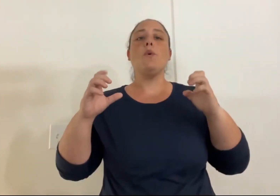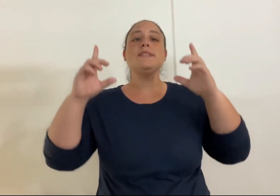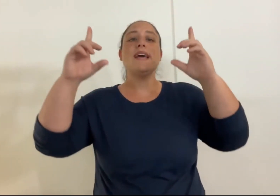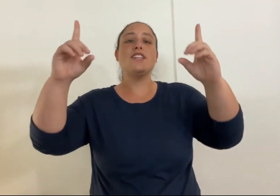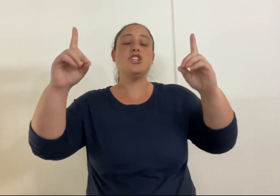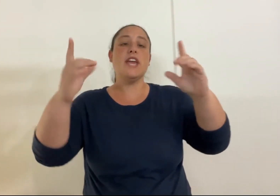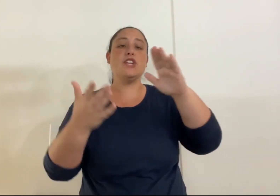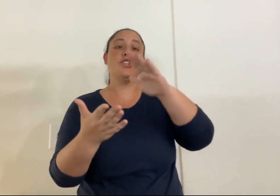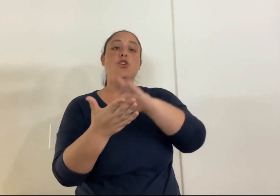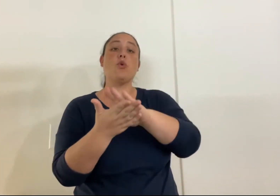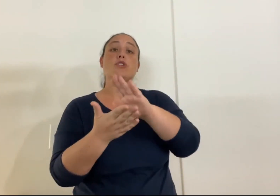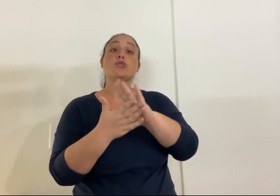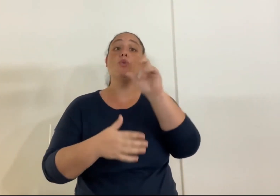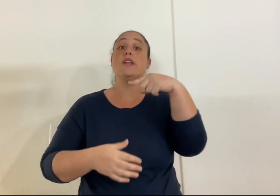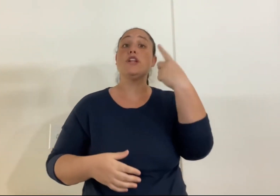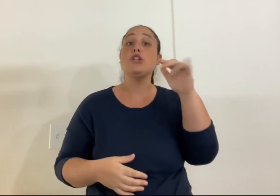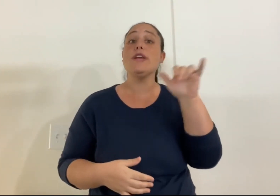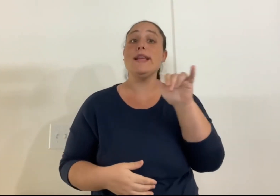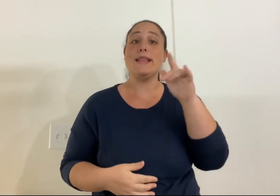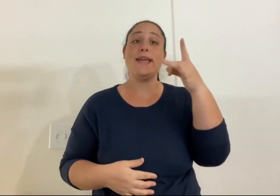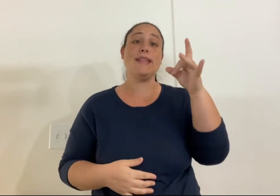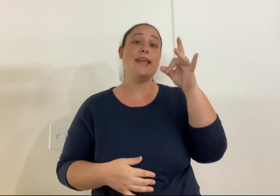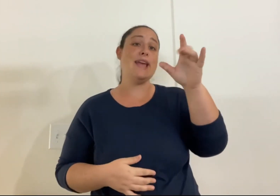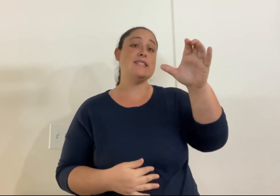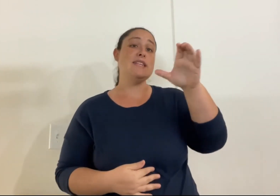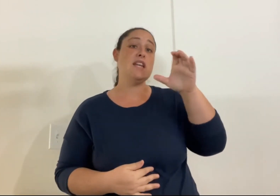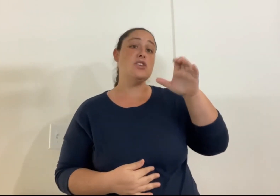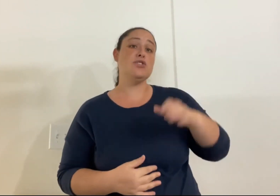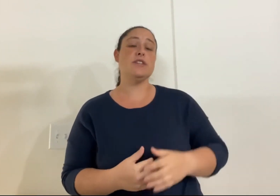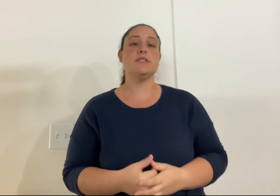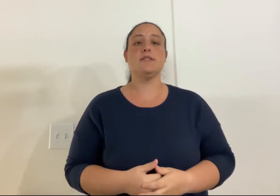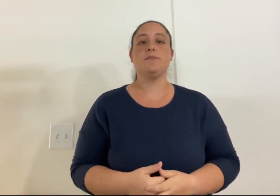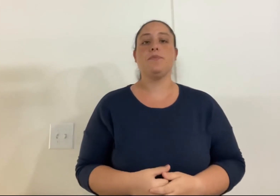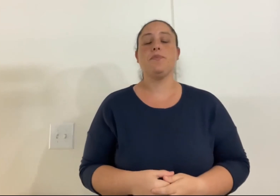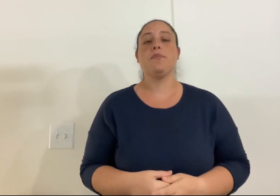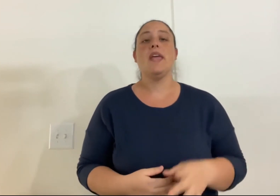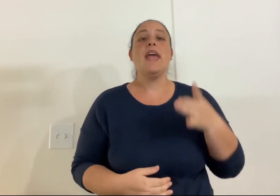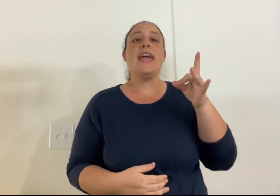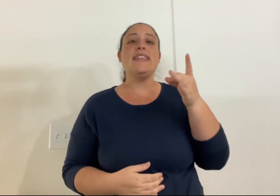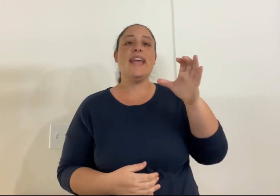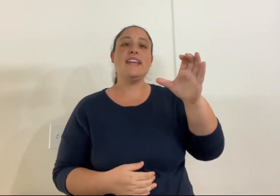What was education like in the 1800's?